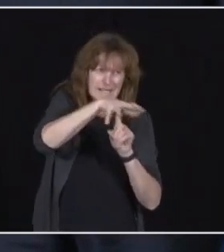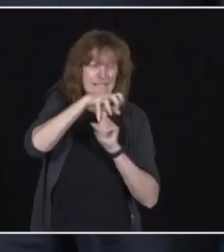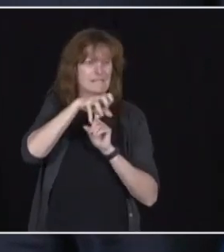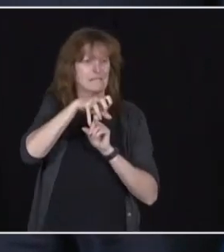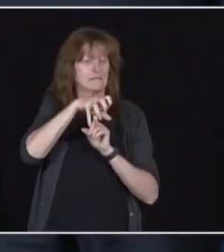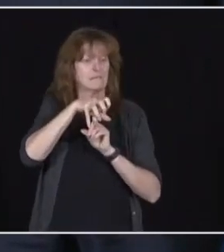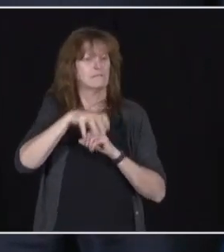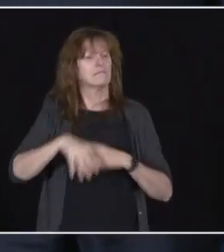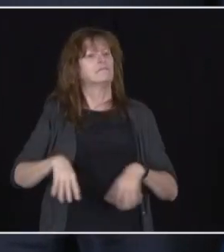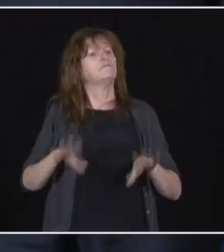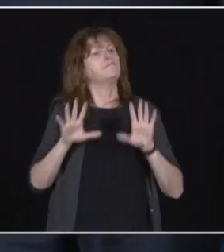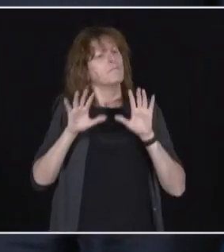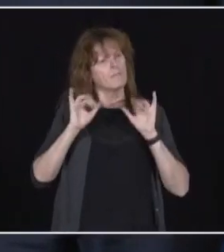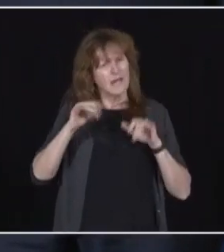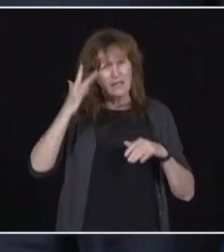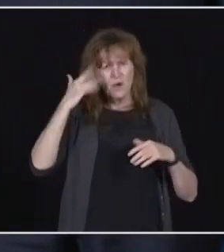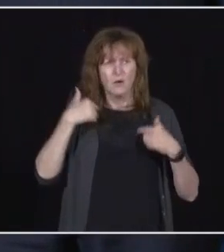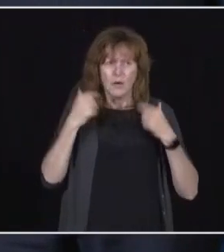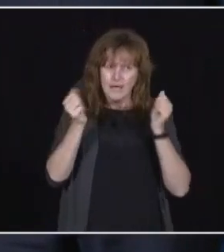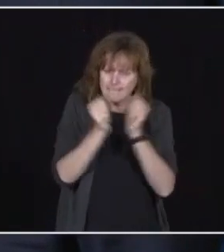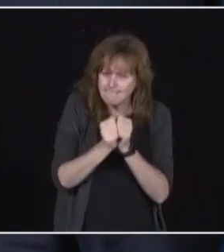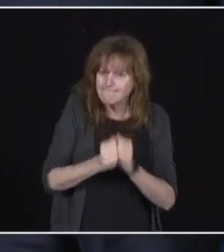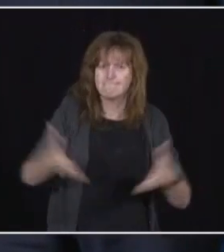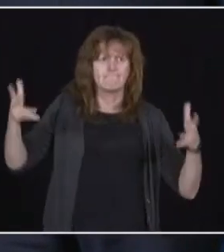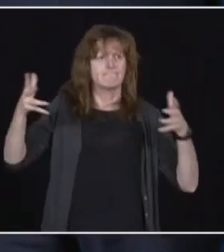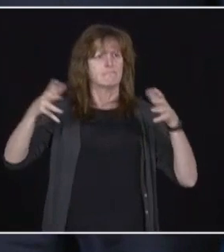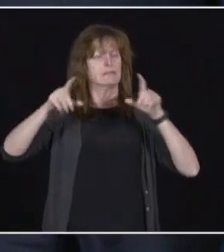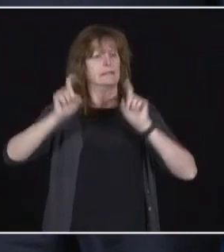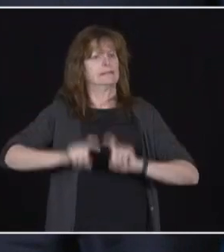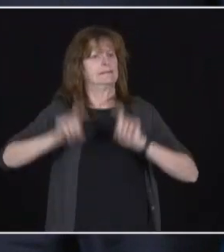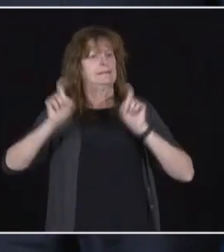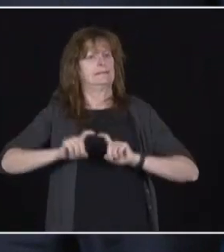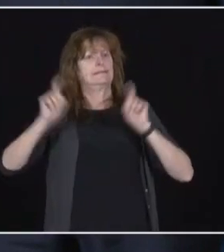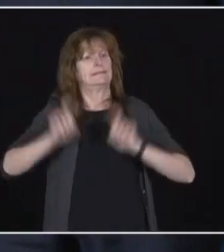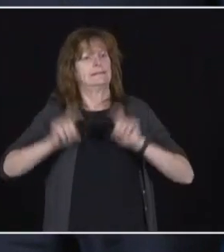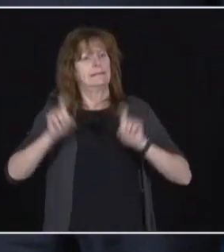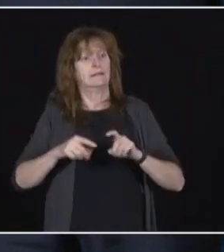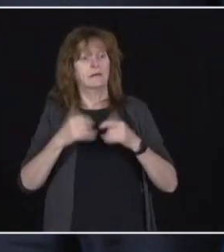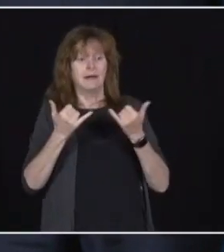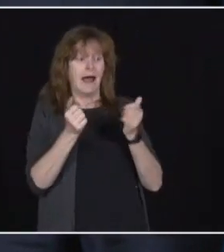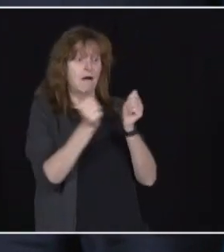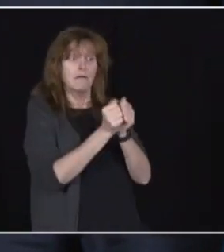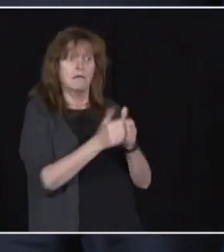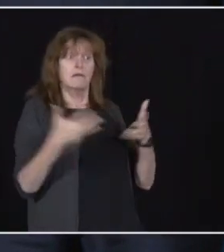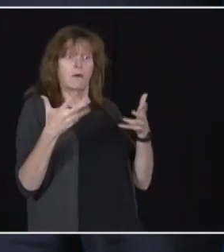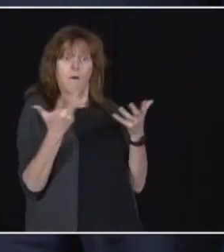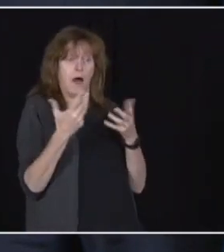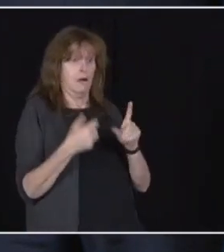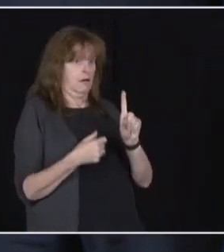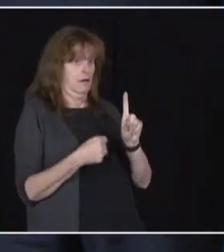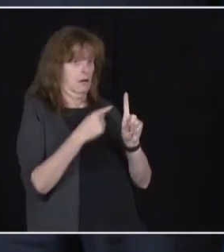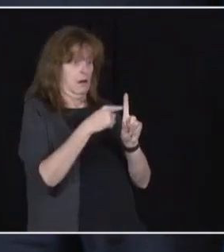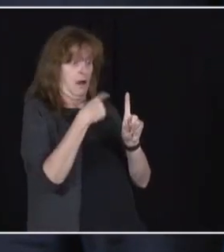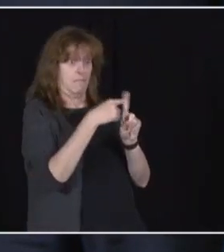COVID-19. That is why be significant expanded testing. Now, we are enhancing contact